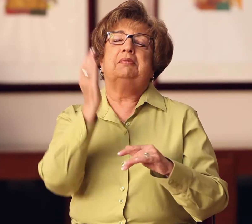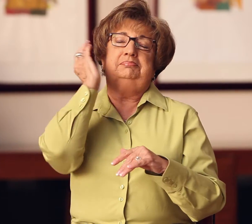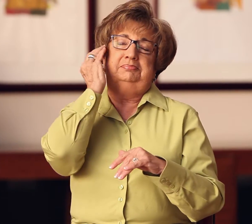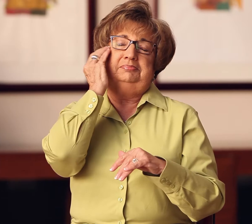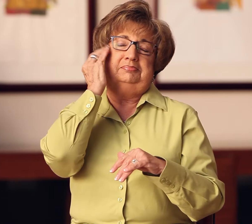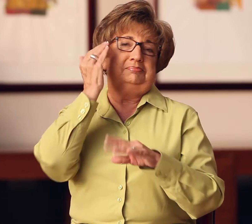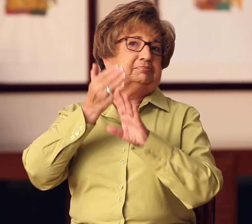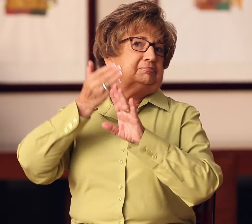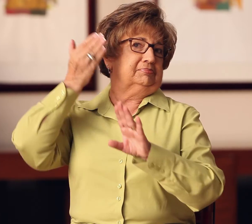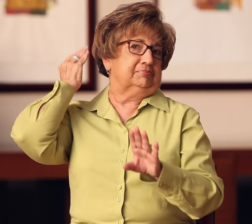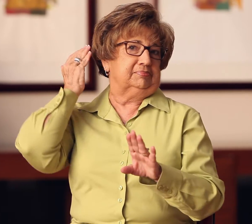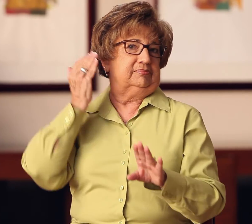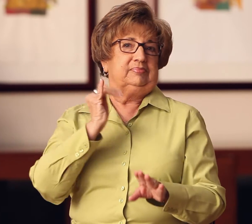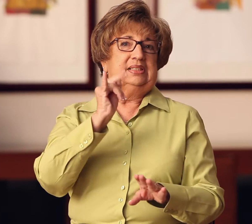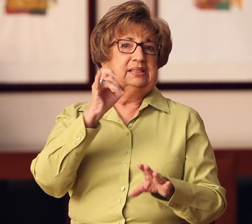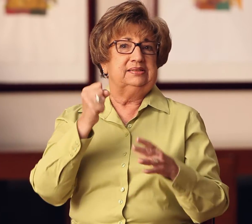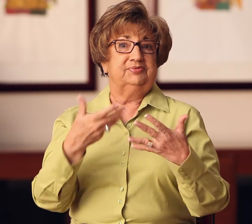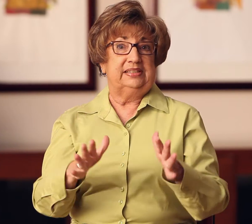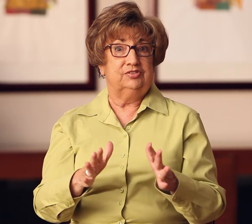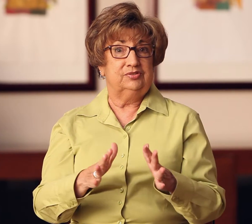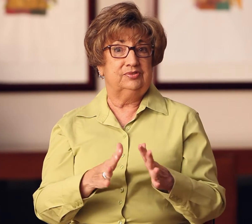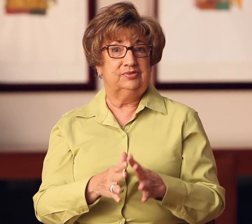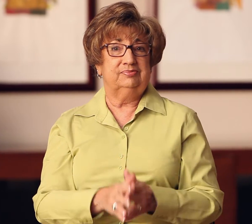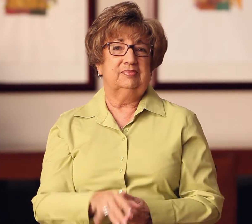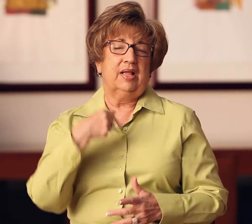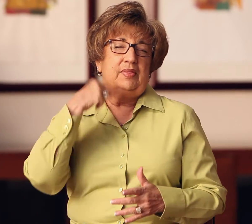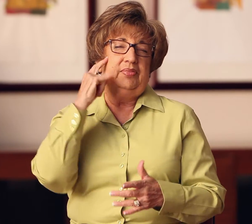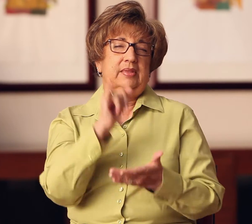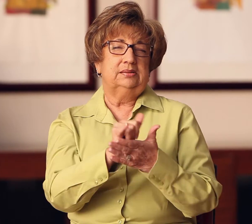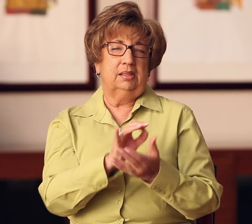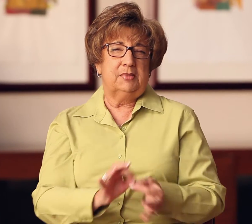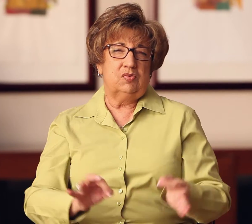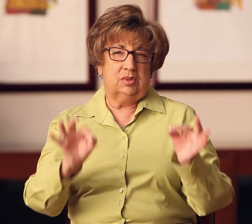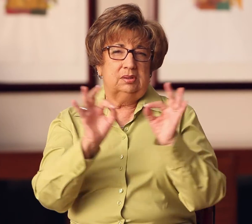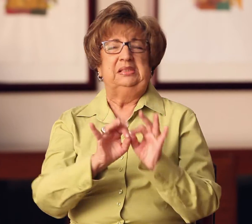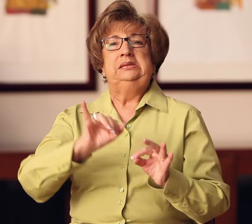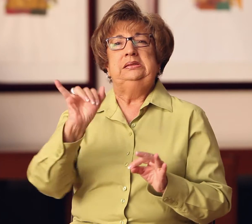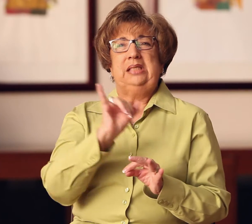to use that interpreter. They both know that the past is past. I think that is important.